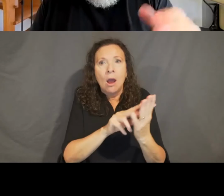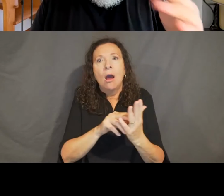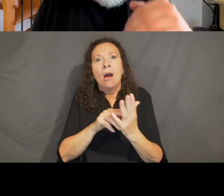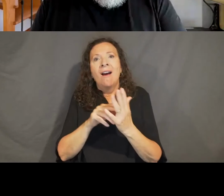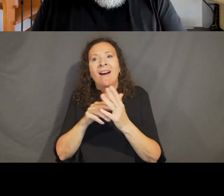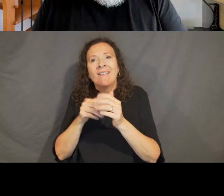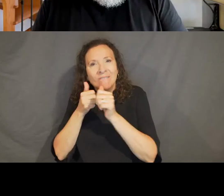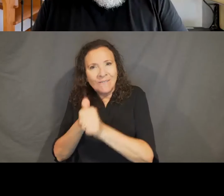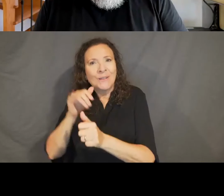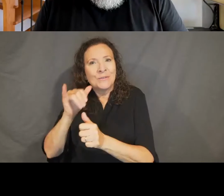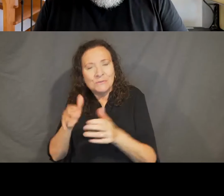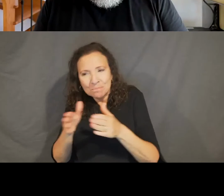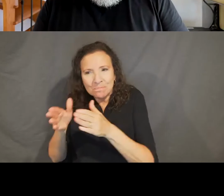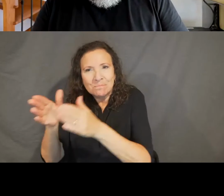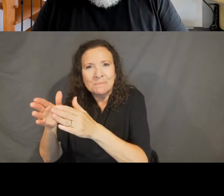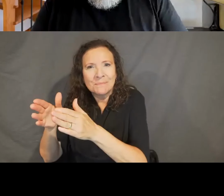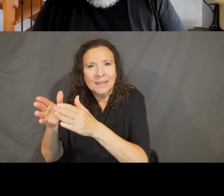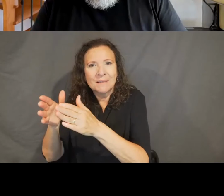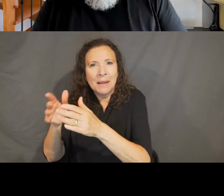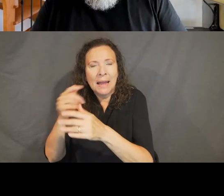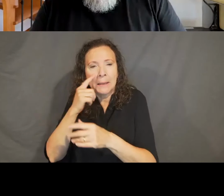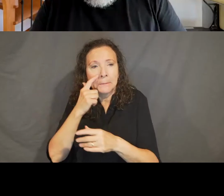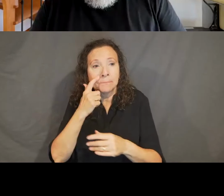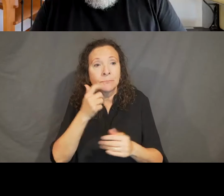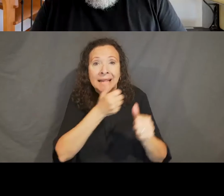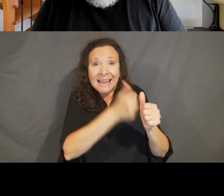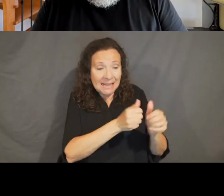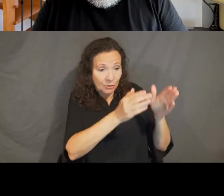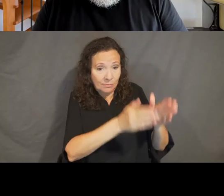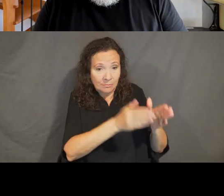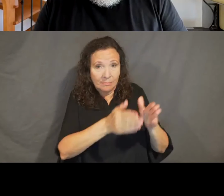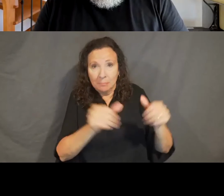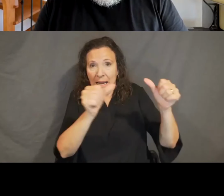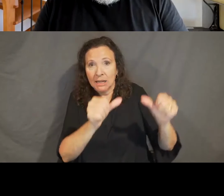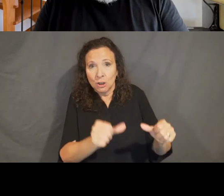For each one of the personas, there's another page where I'm asking you, do you systematically